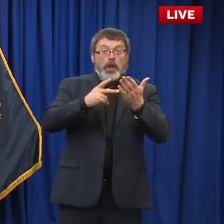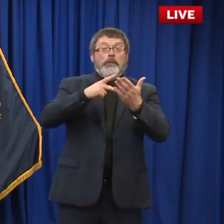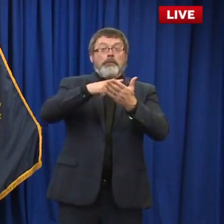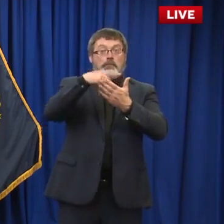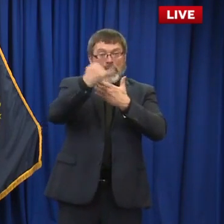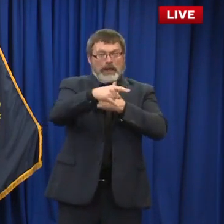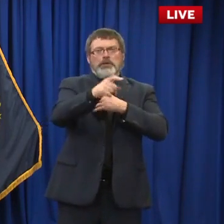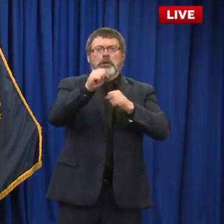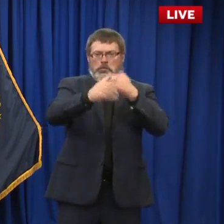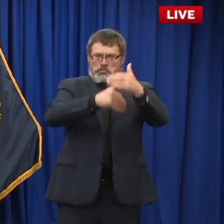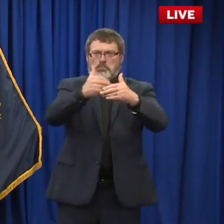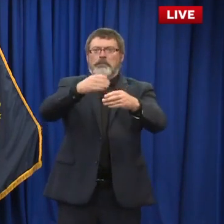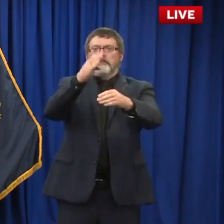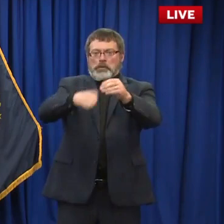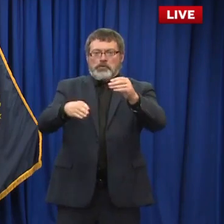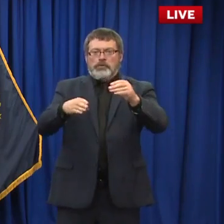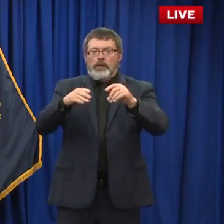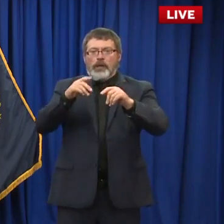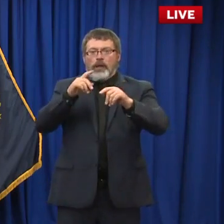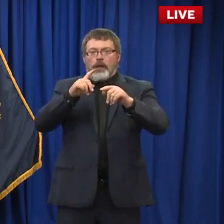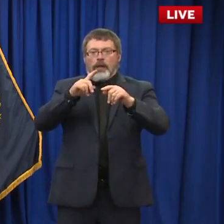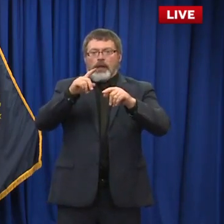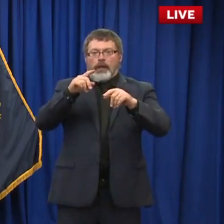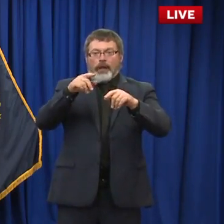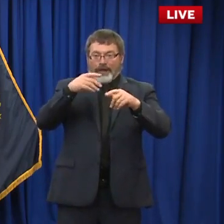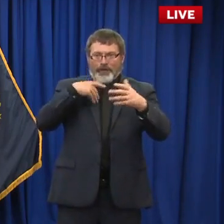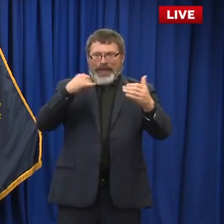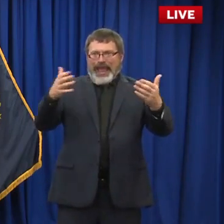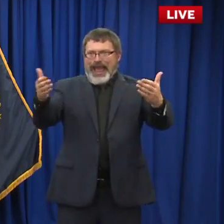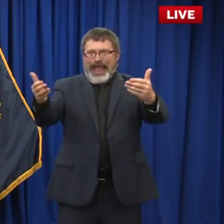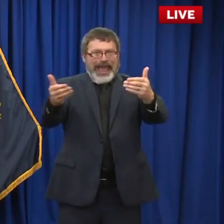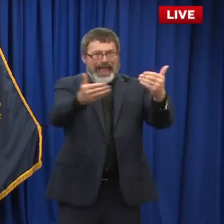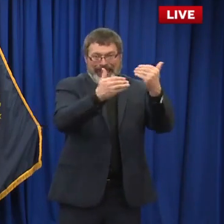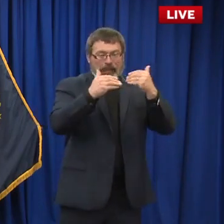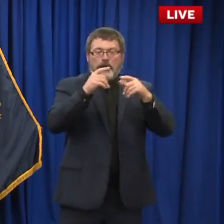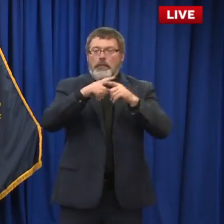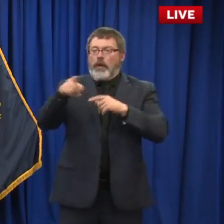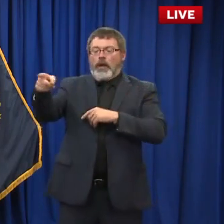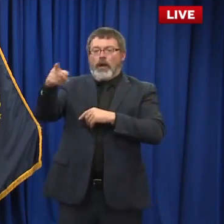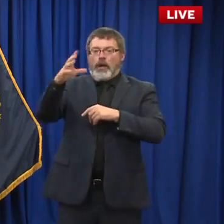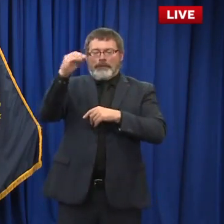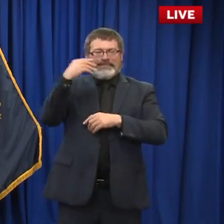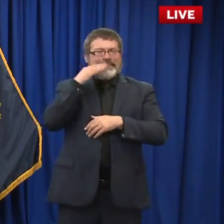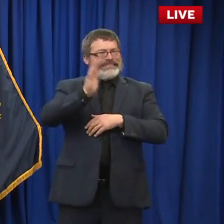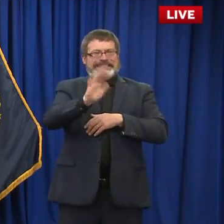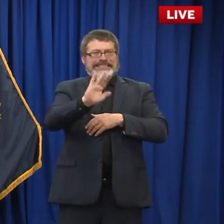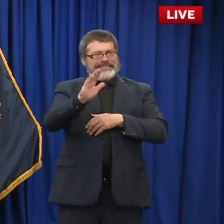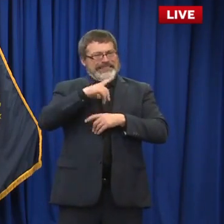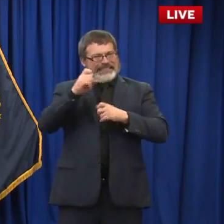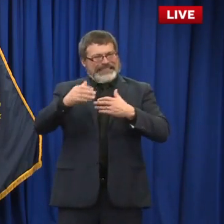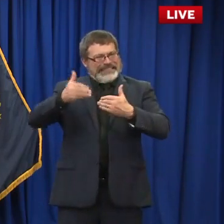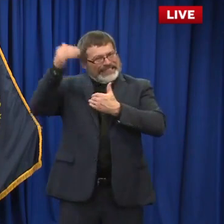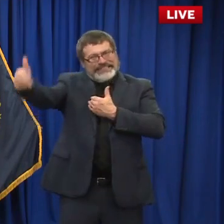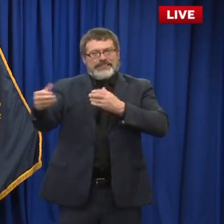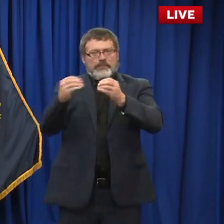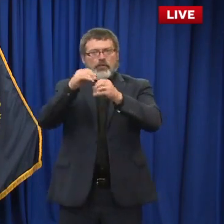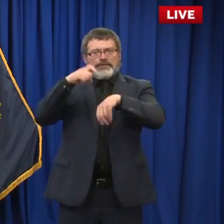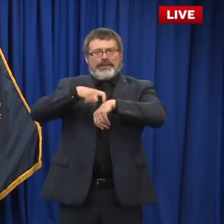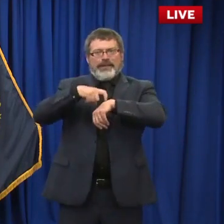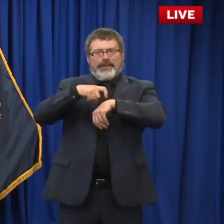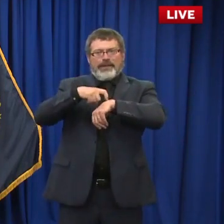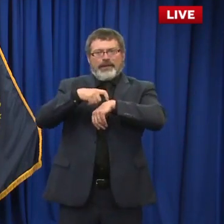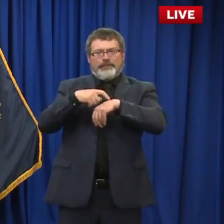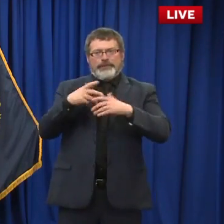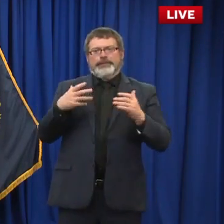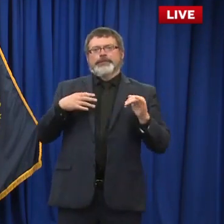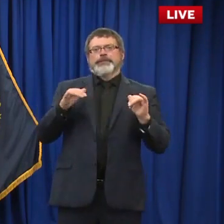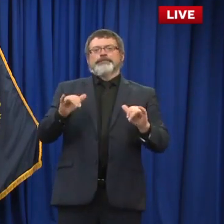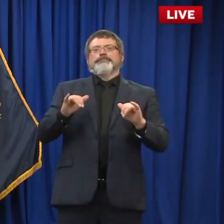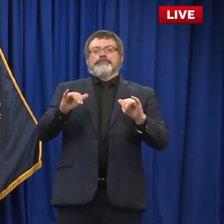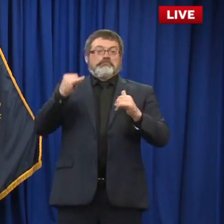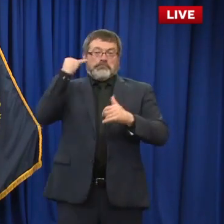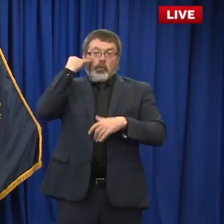SO I THINK A LOT OF POTENTIAL PROJECTS THAT PROBABLY WOULD HAVE LOVED TO HAVE BEEN PART OF THIS FUND, COULD NOT APPLY, BECAUSE THEY SIMPLY REQUIRED MORE TIME, EITHER BECAUSE OF